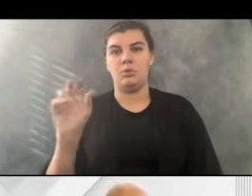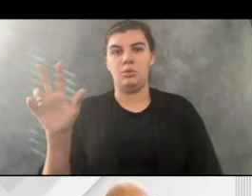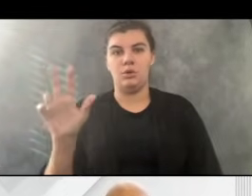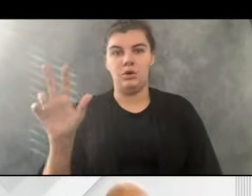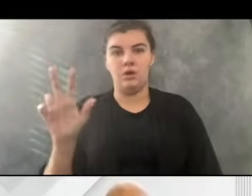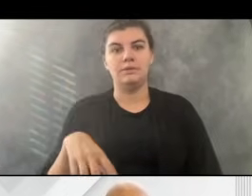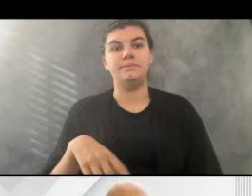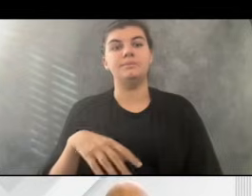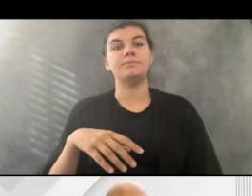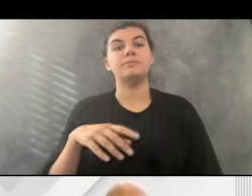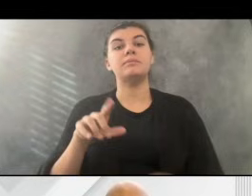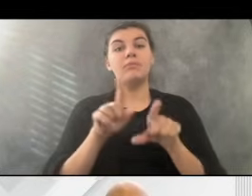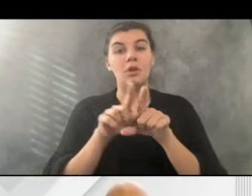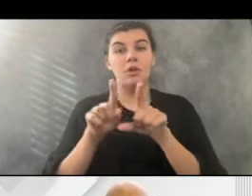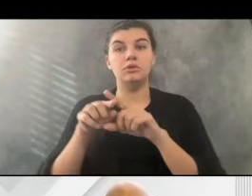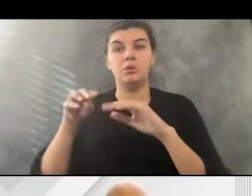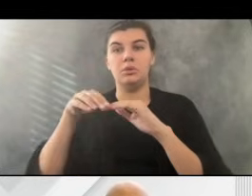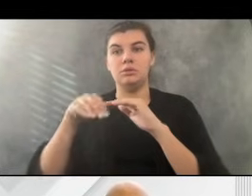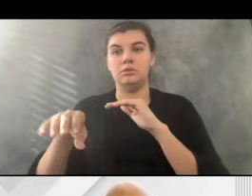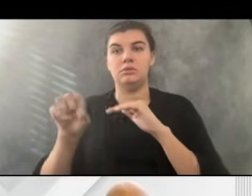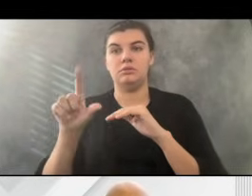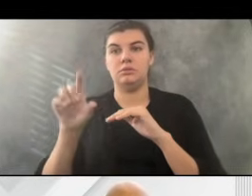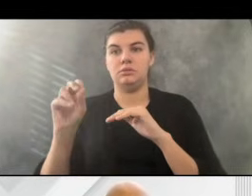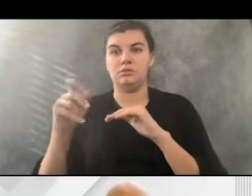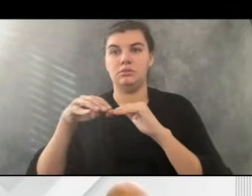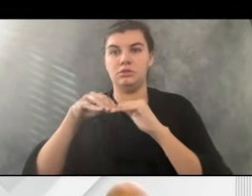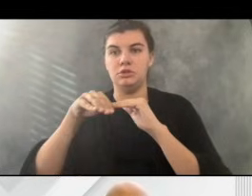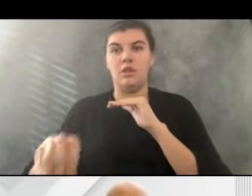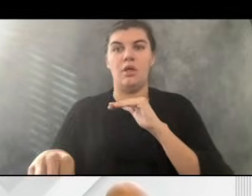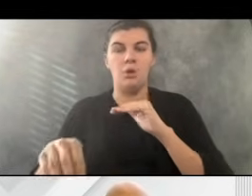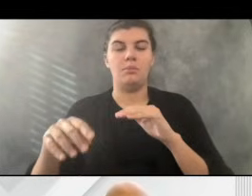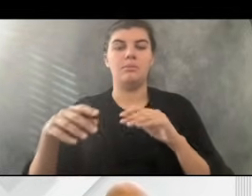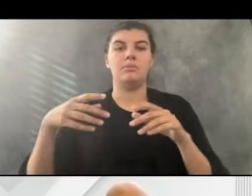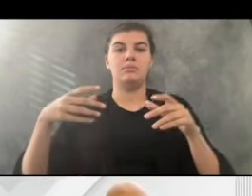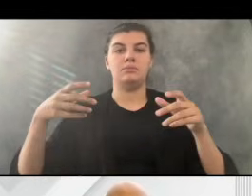And again, the sloping portions of handrails serving stairs and ramps are not required to